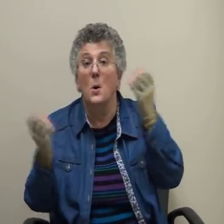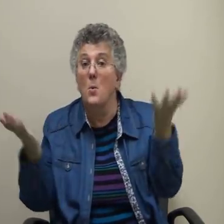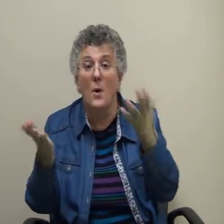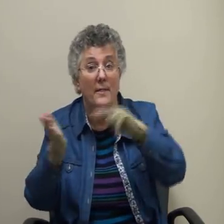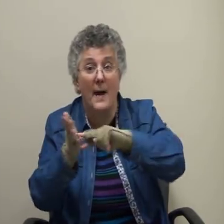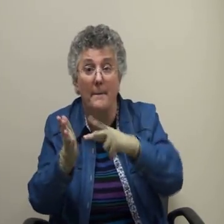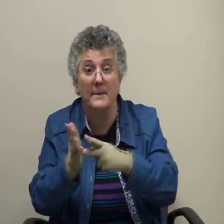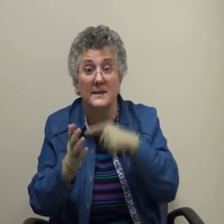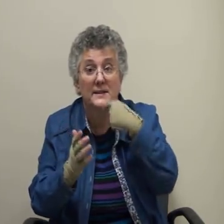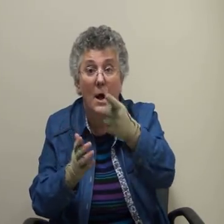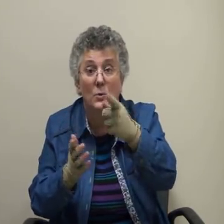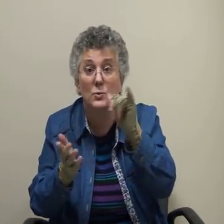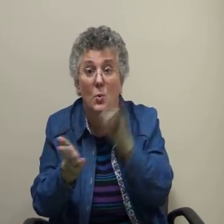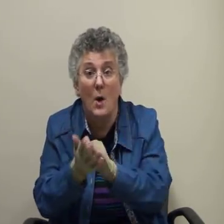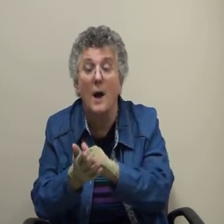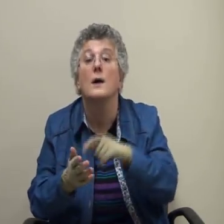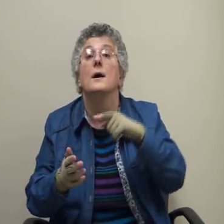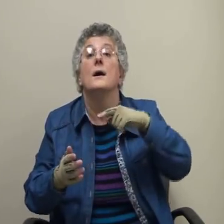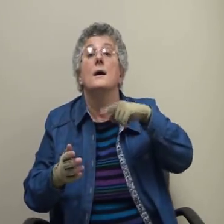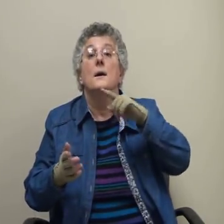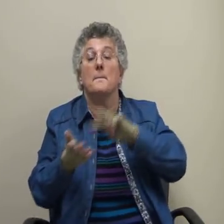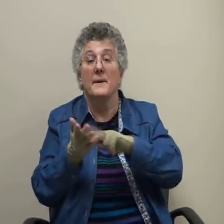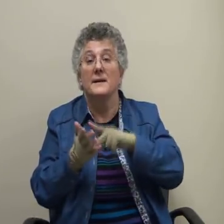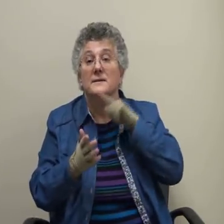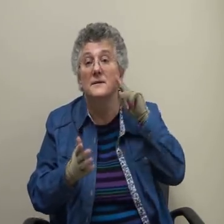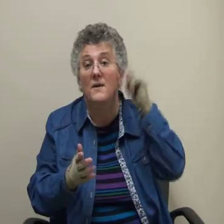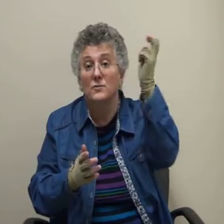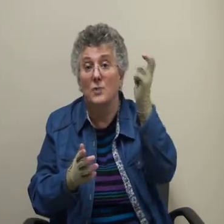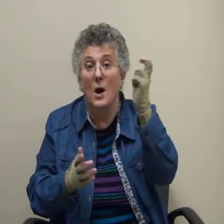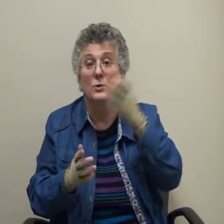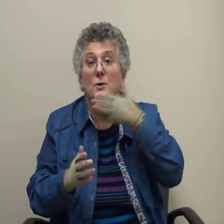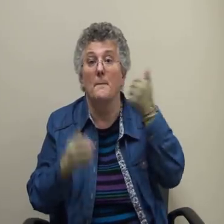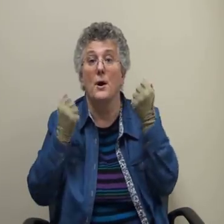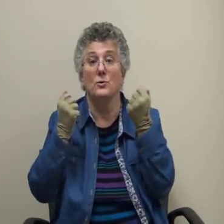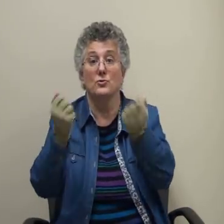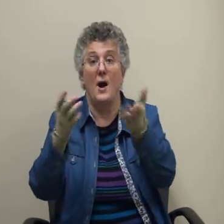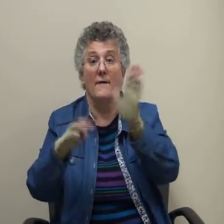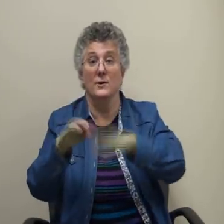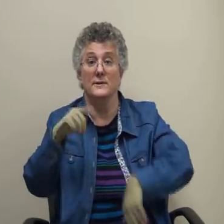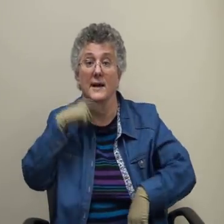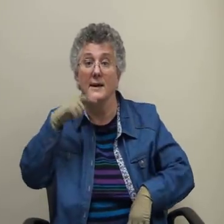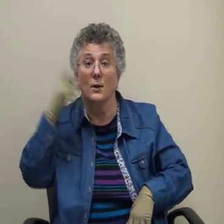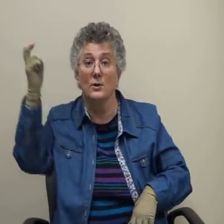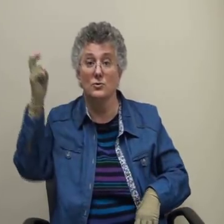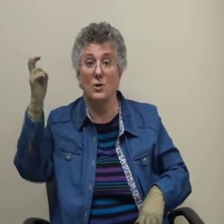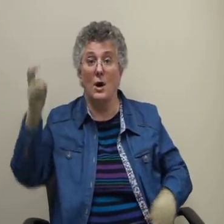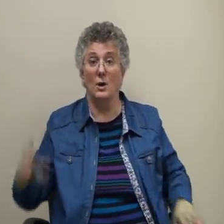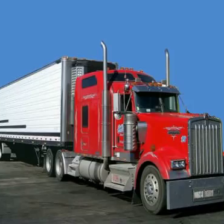So what does this tell you? It tells you that we, deaf truckers are better at driving than hearing truckers!